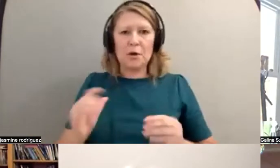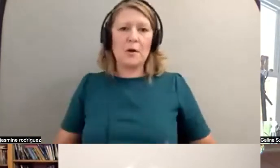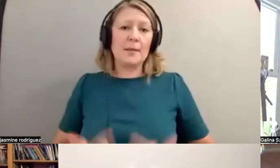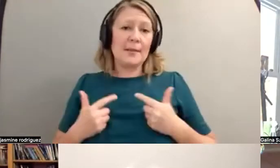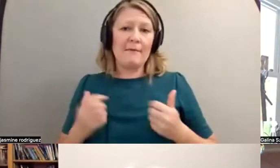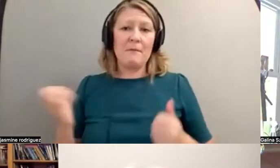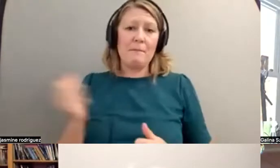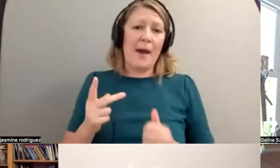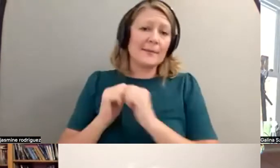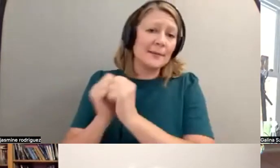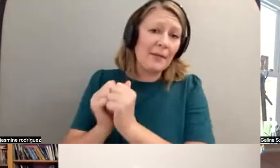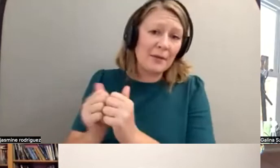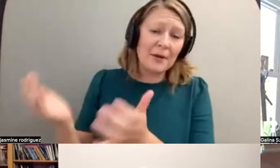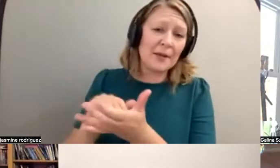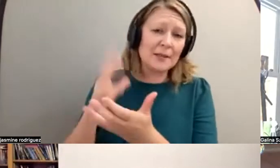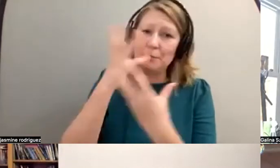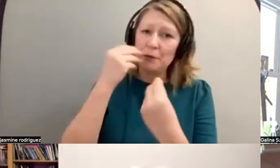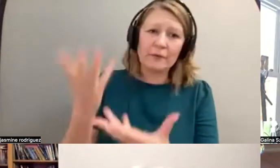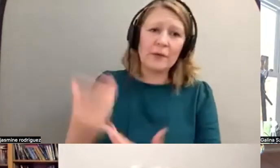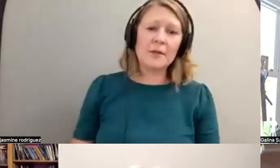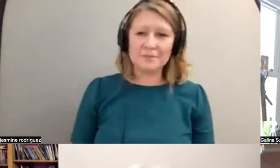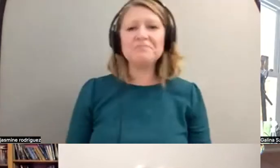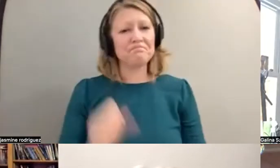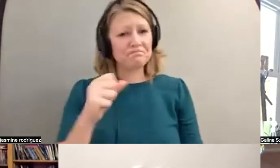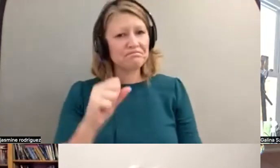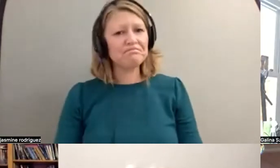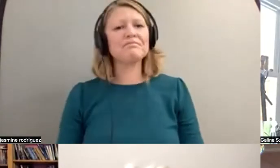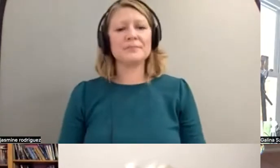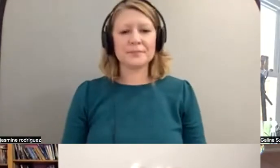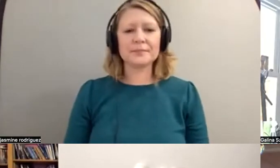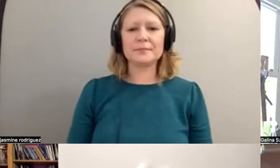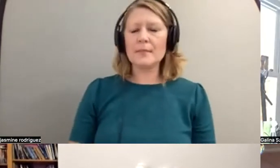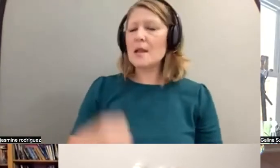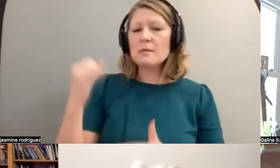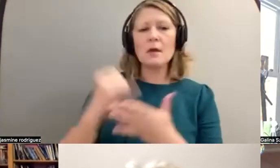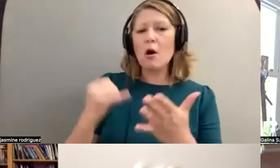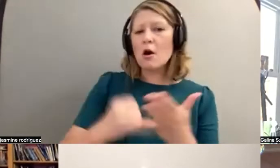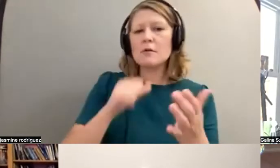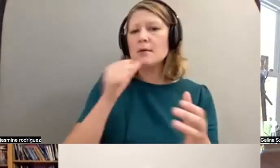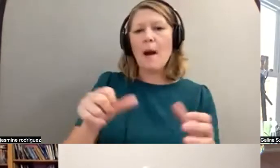It's not that the person, or the piece, is broken forever. They're healed. Yes!